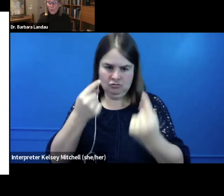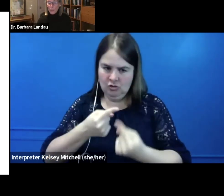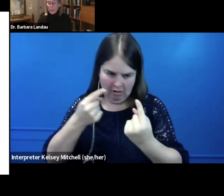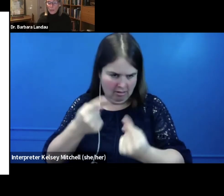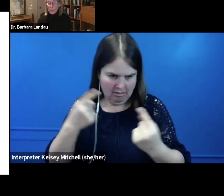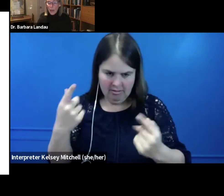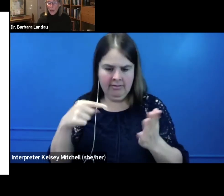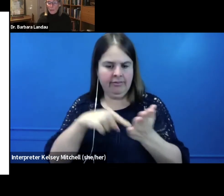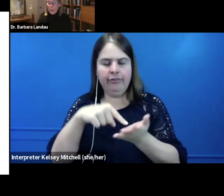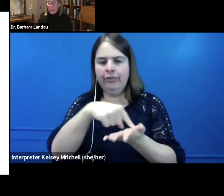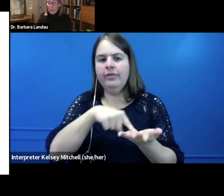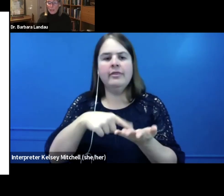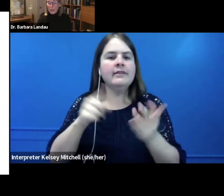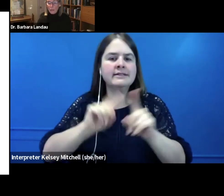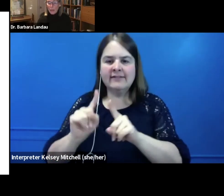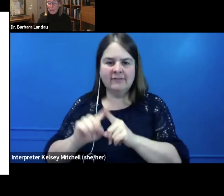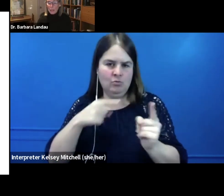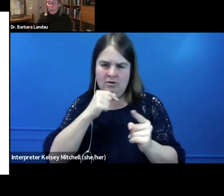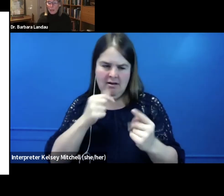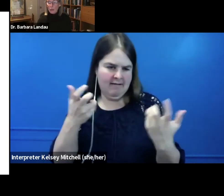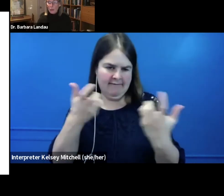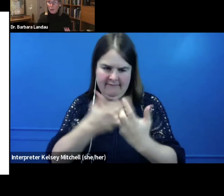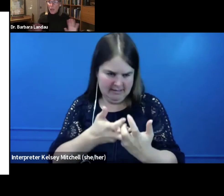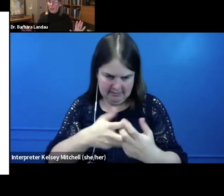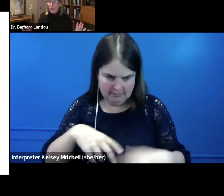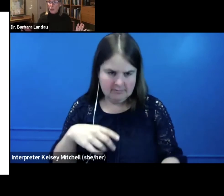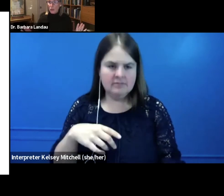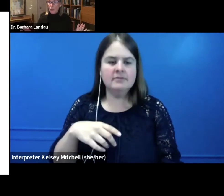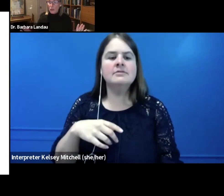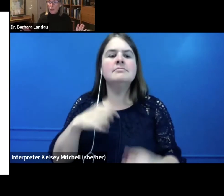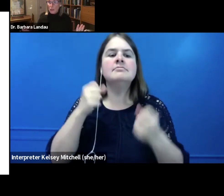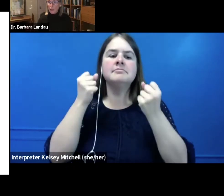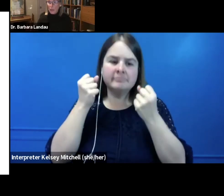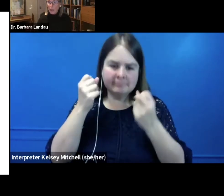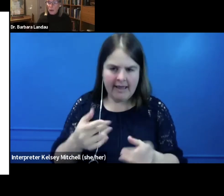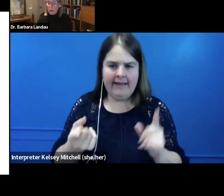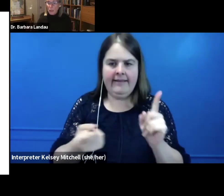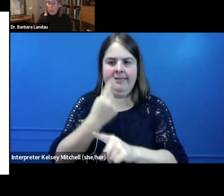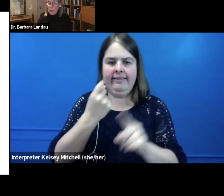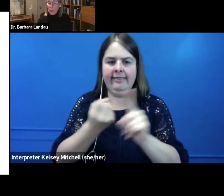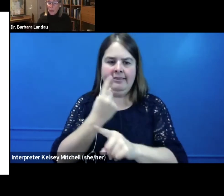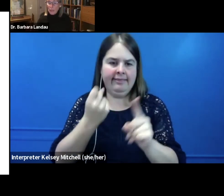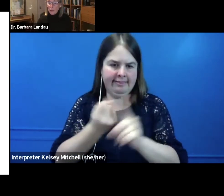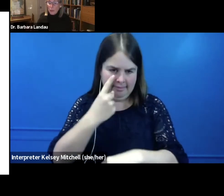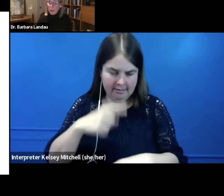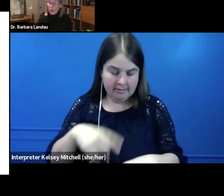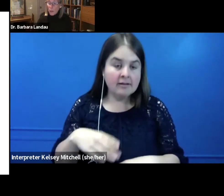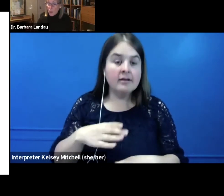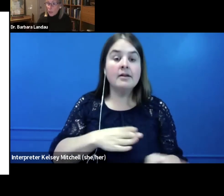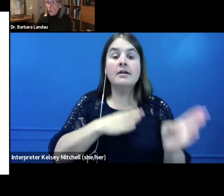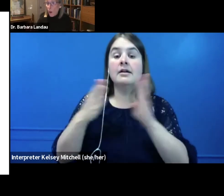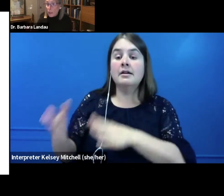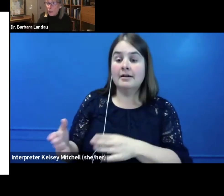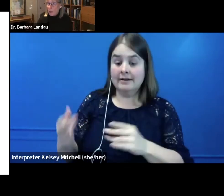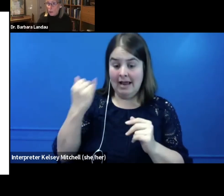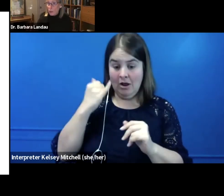this is tapped and it's identified as here lots of excursions and big errors